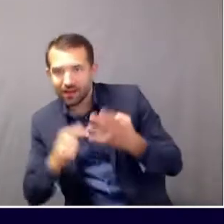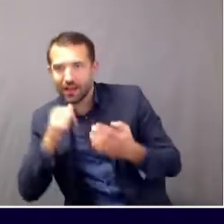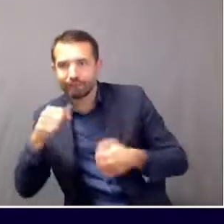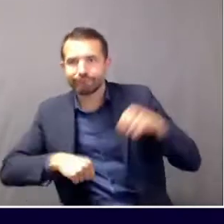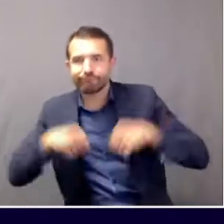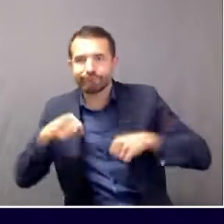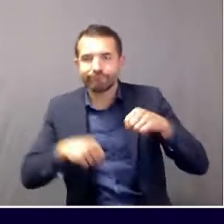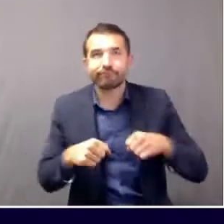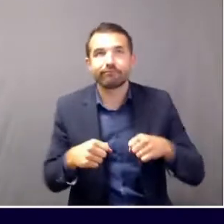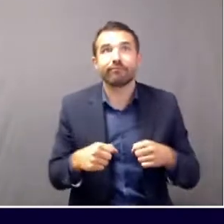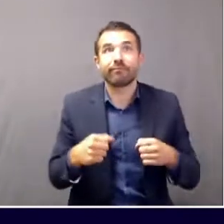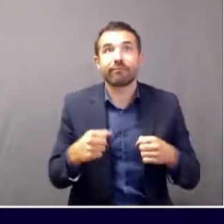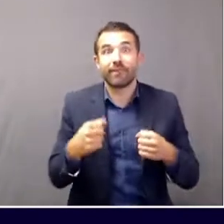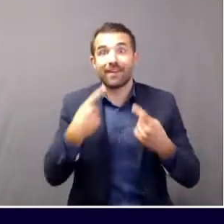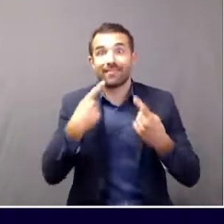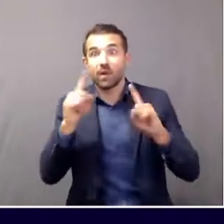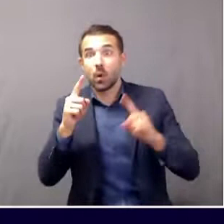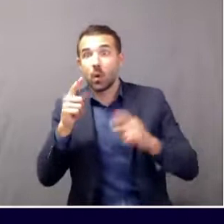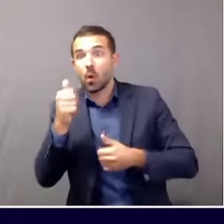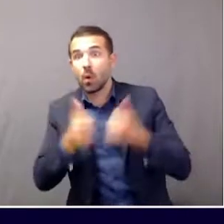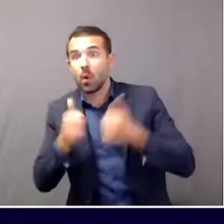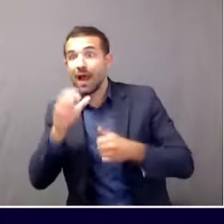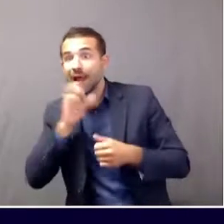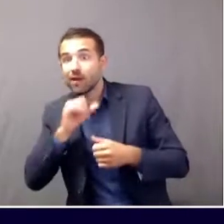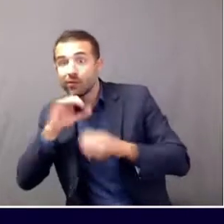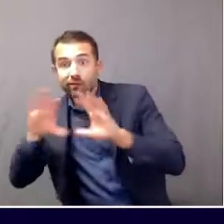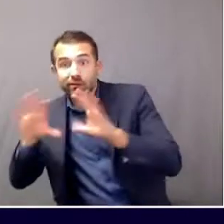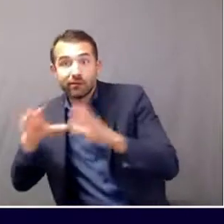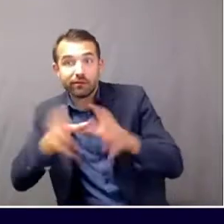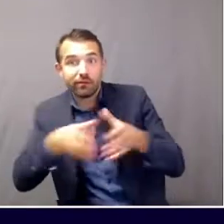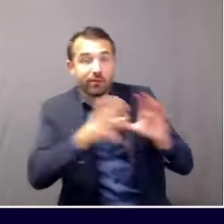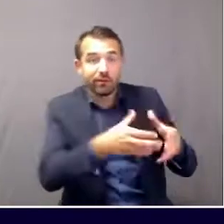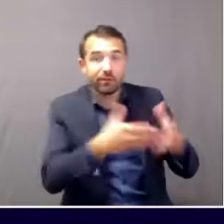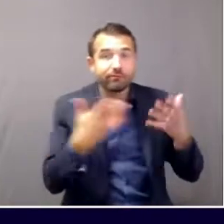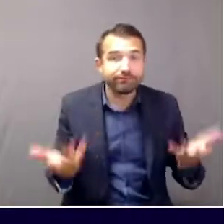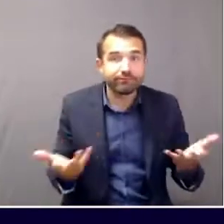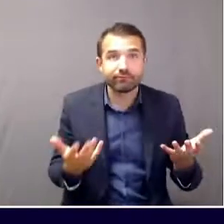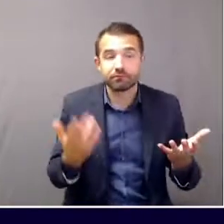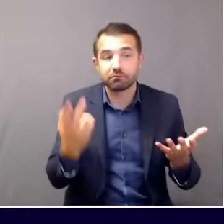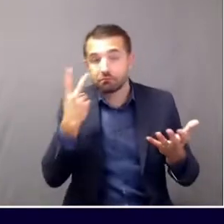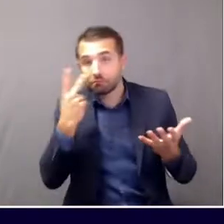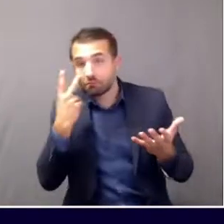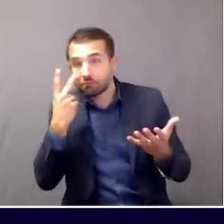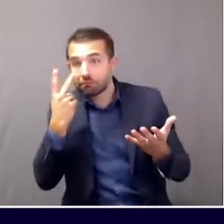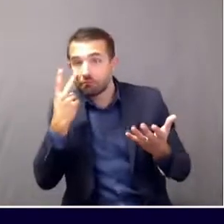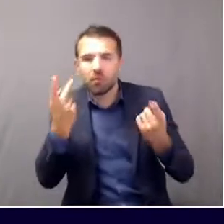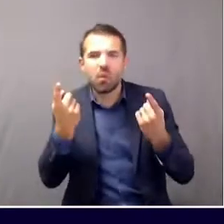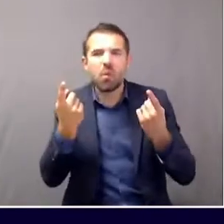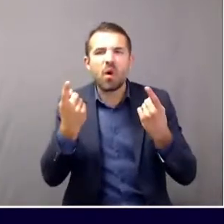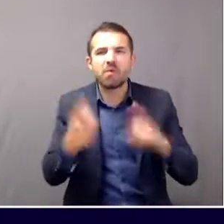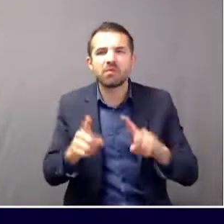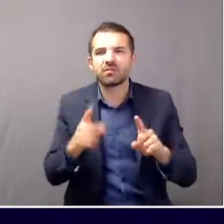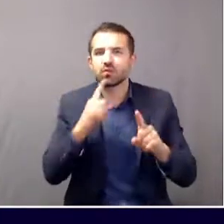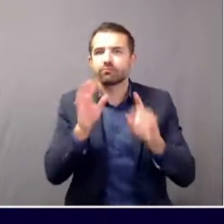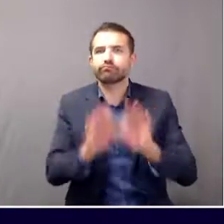populations questions remain